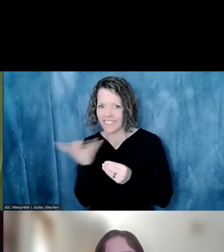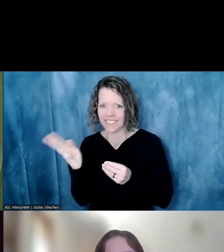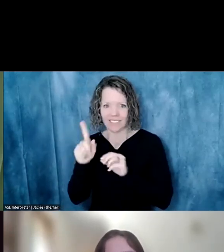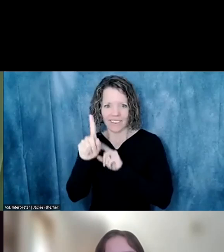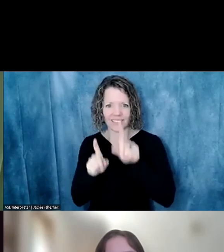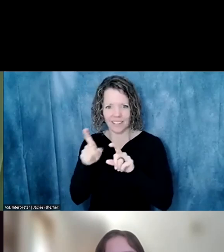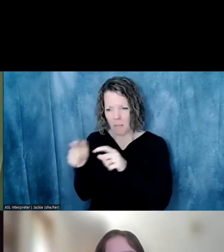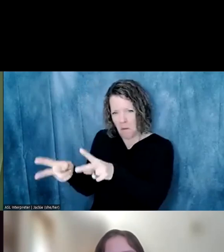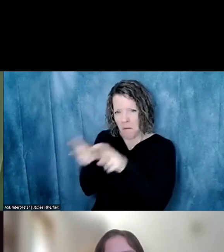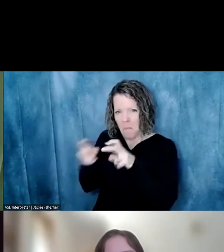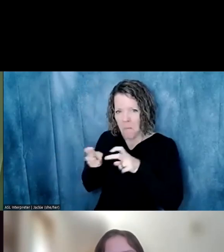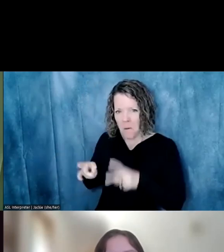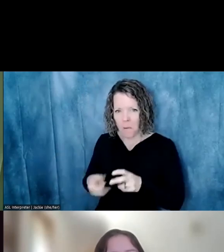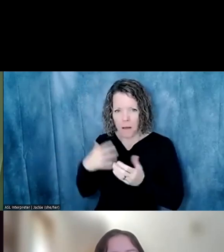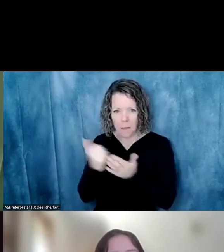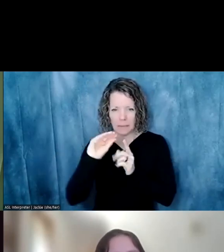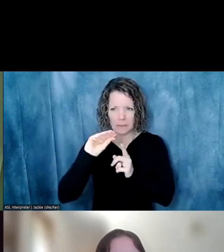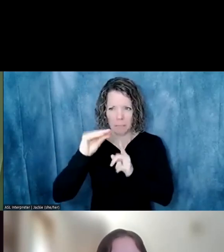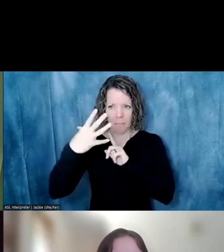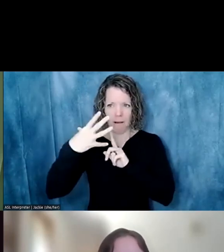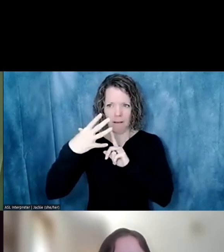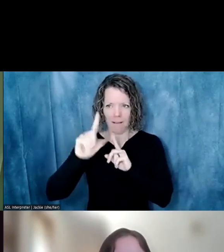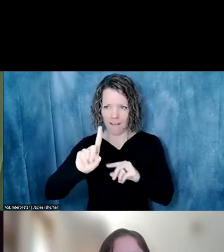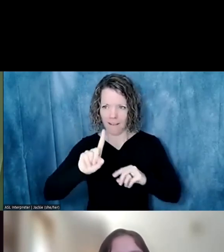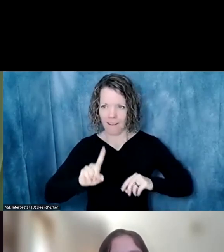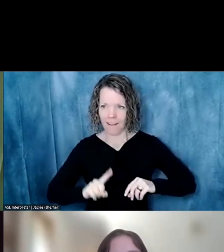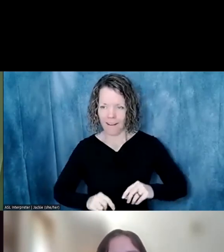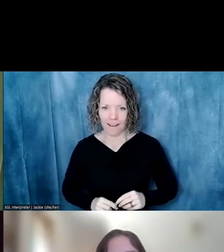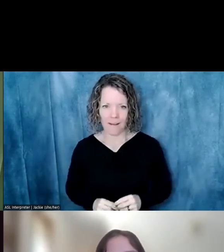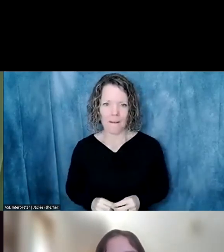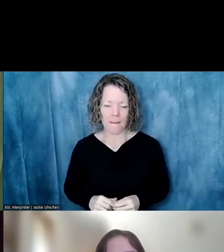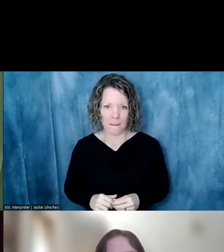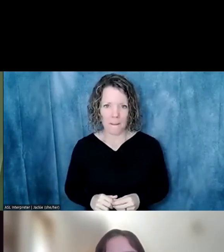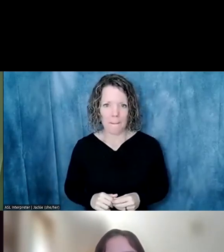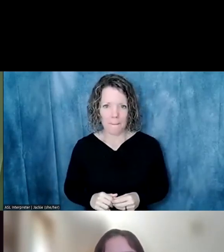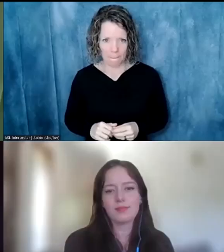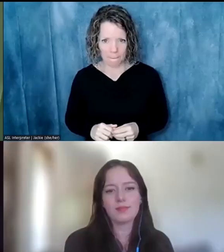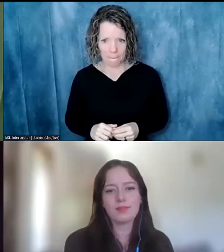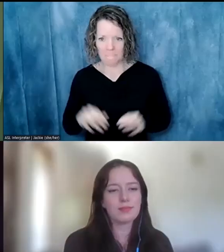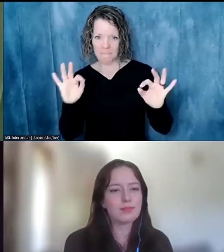Hopefully I'll get spotlighted. Okay. So let's go through some of these.